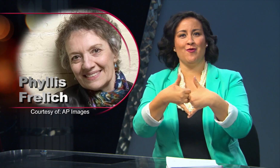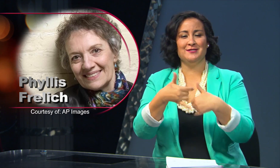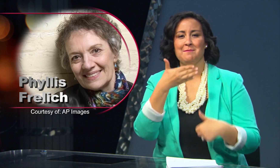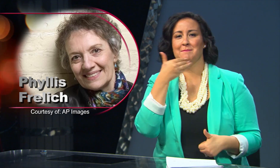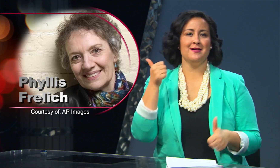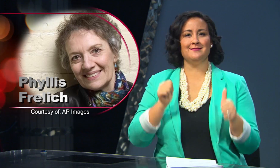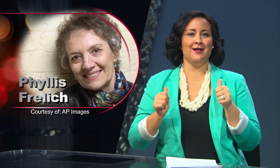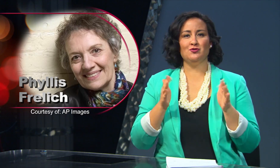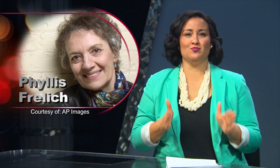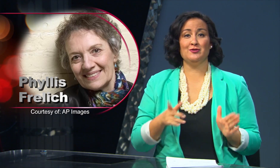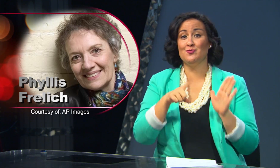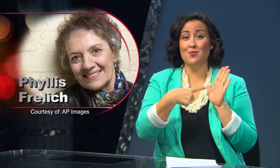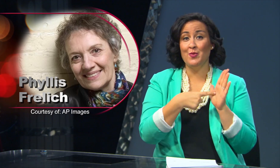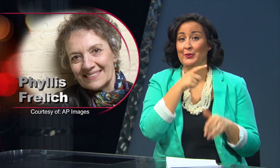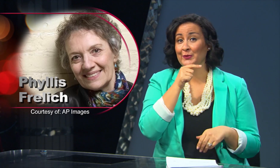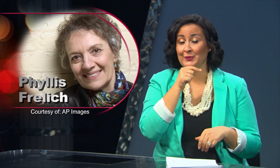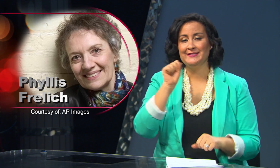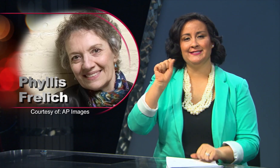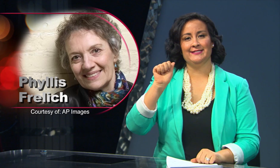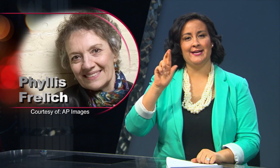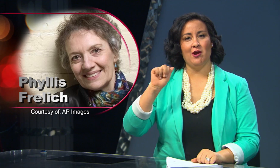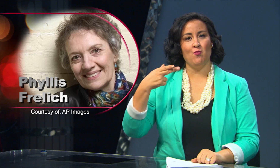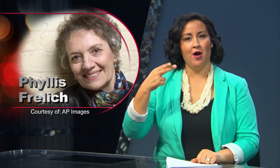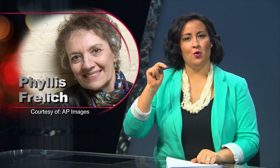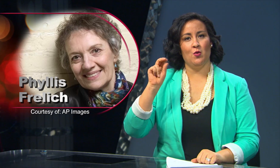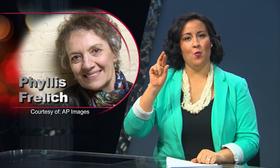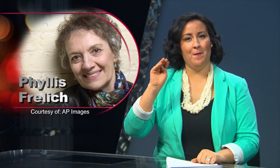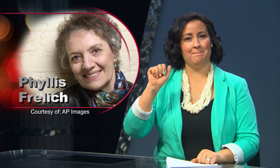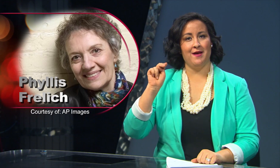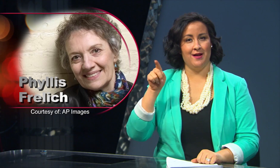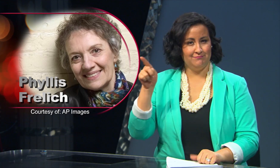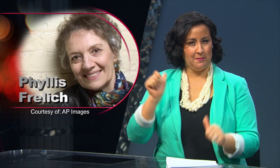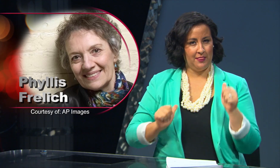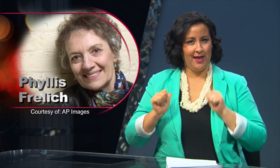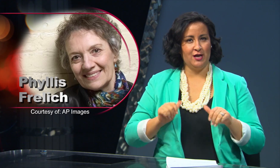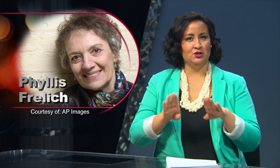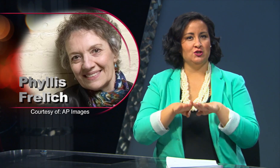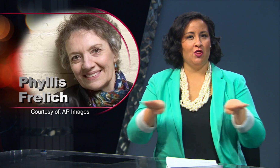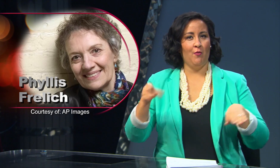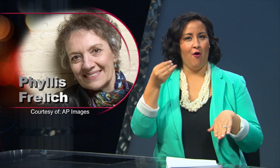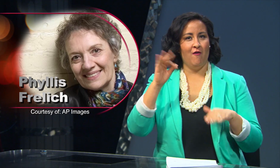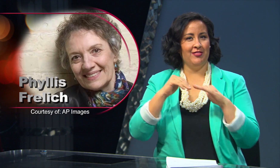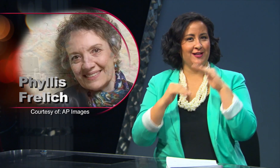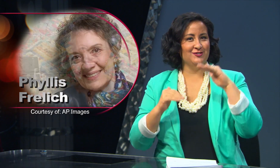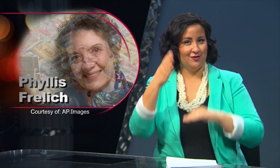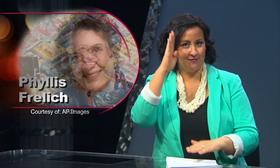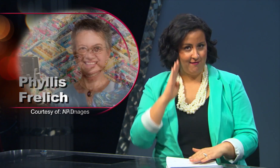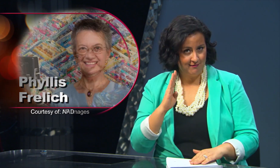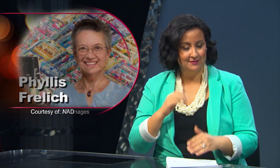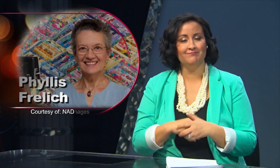BEST ACTRESS AS SARAH NORMAN IN THE STAGE PLAY "CHILDREN OF A LESSER GOD." FRELICH ALSO